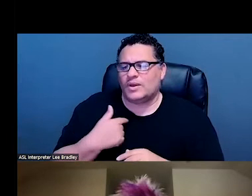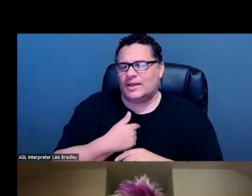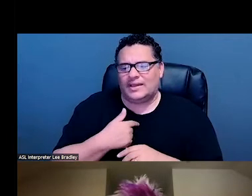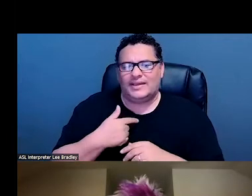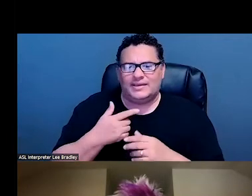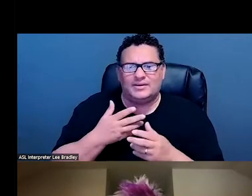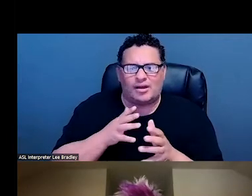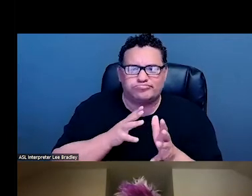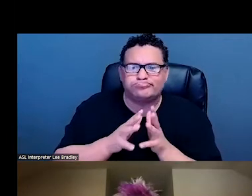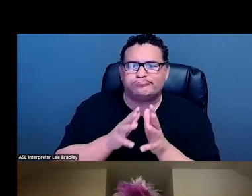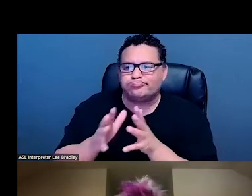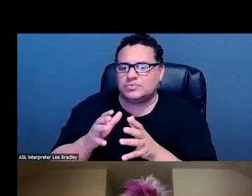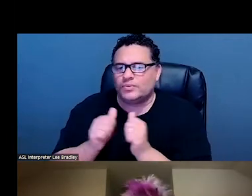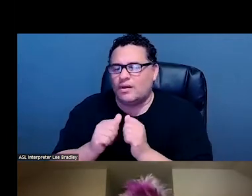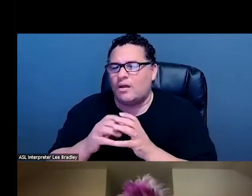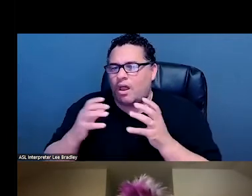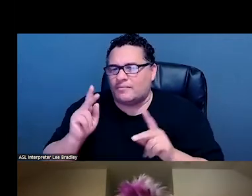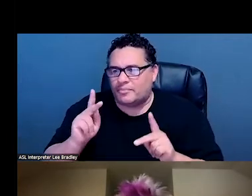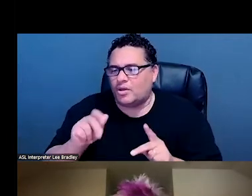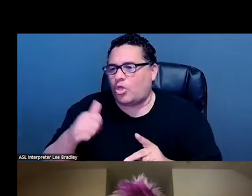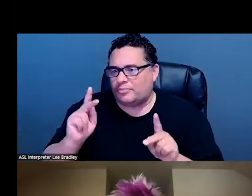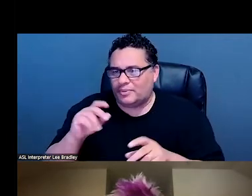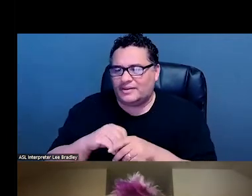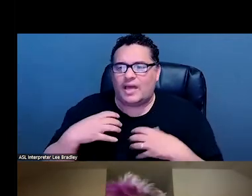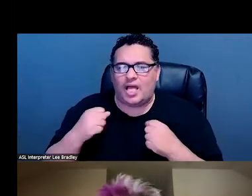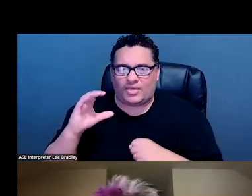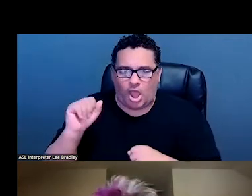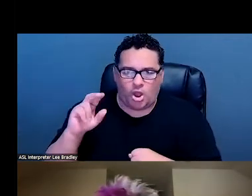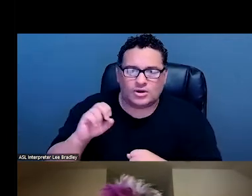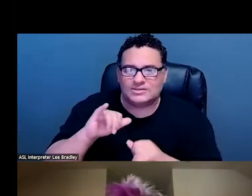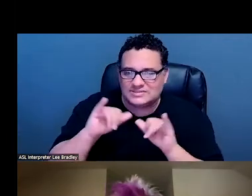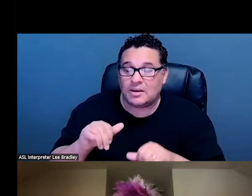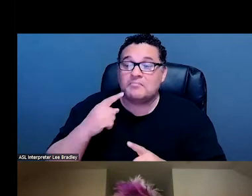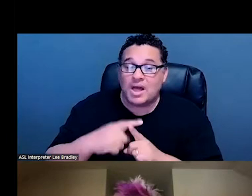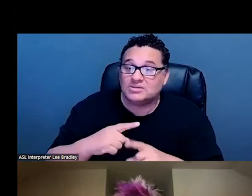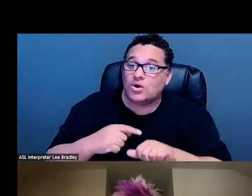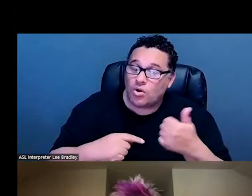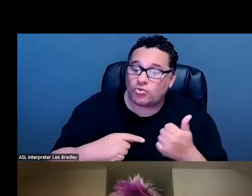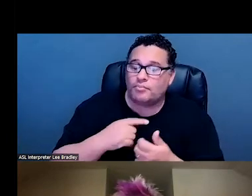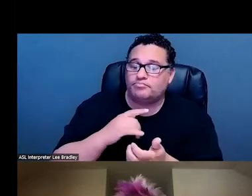PEOPLE IN THE HEALTH CARE SYSTEM. WE ALSO INTERACT WITH OUR POISON CENTERS AS AN EXAMPLE. MISDIRECTED